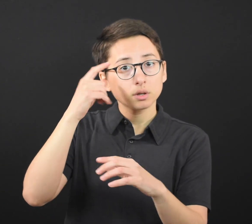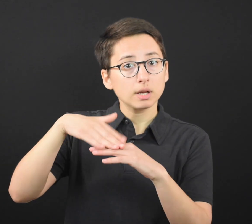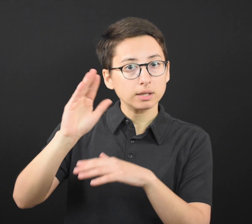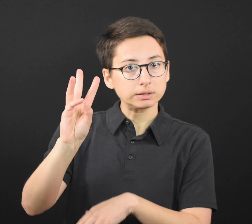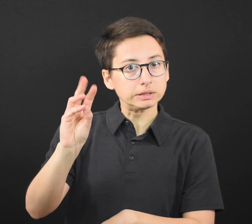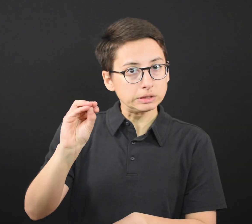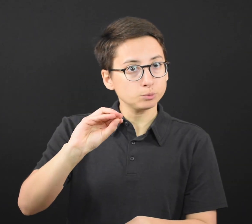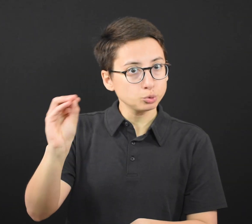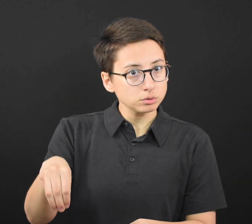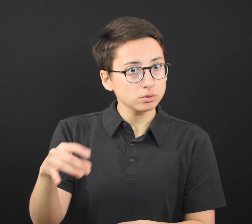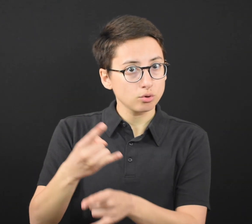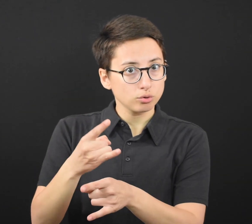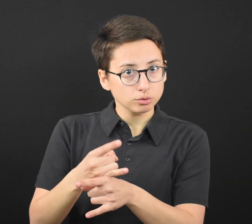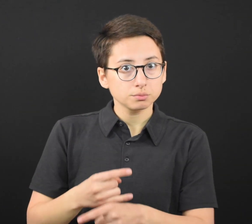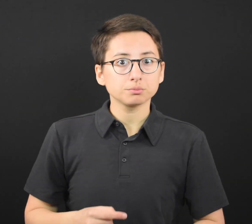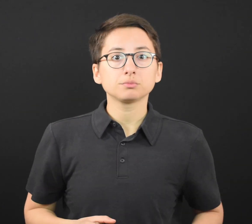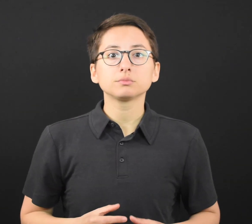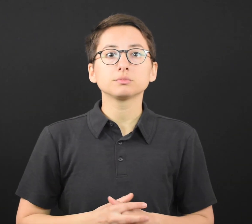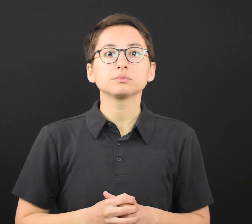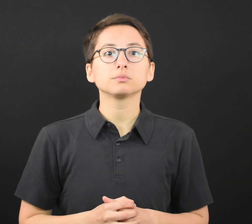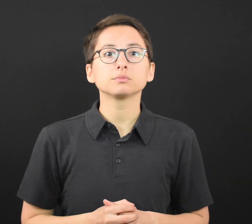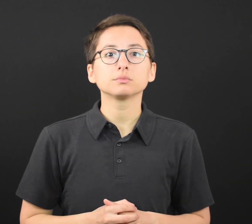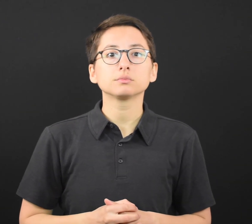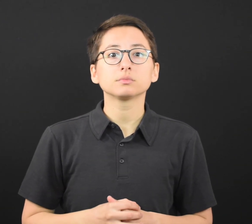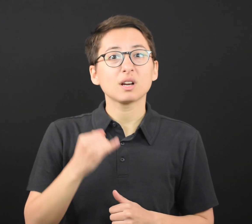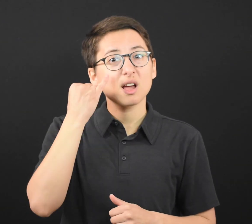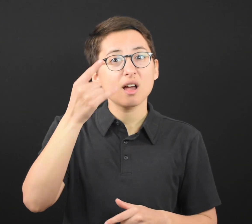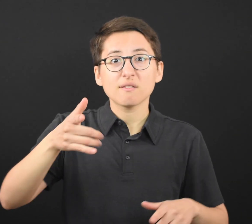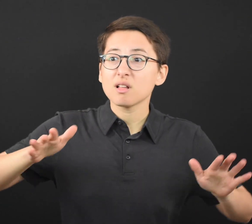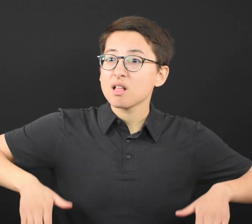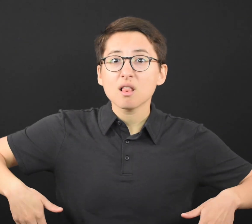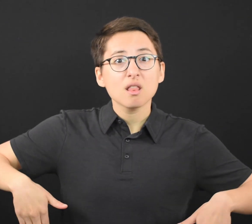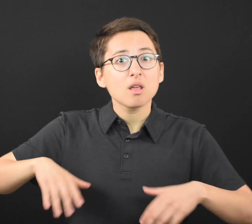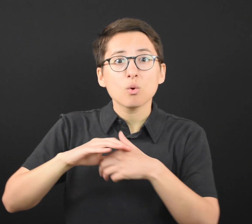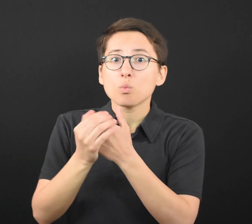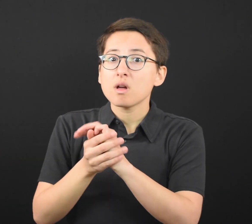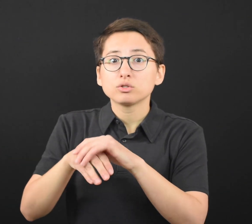60% alcohol. ● Avoid touching your eyes, nose,